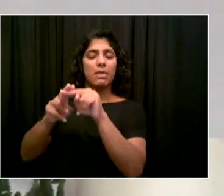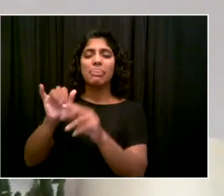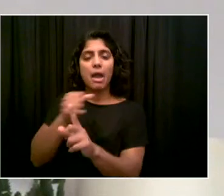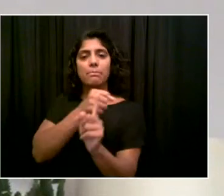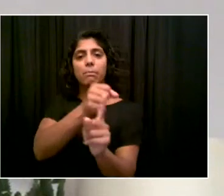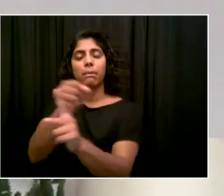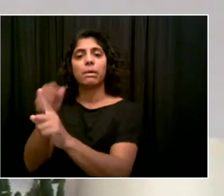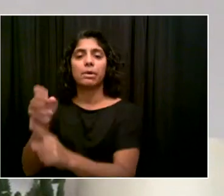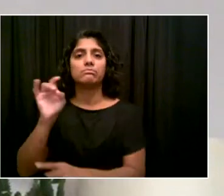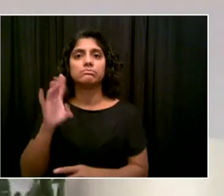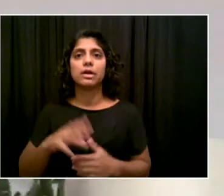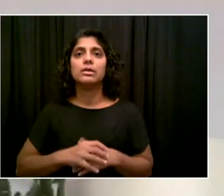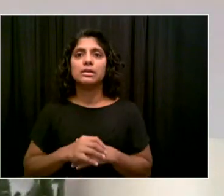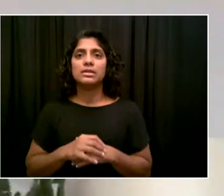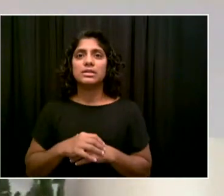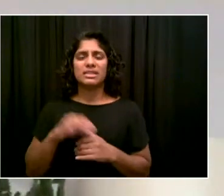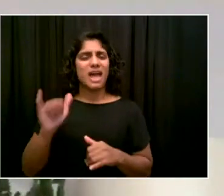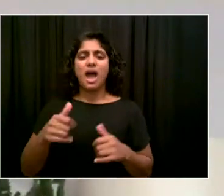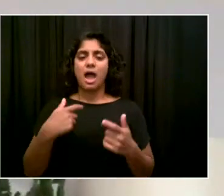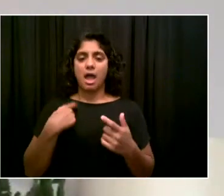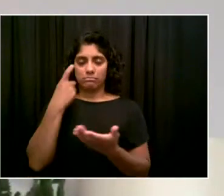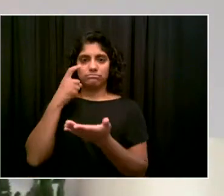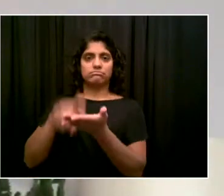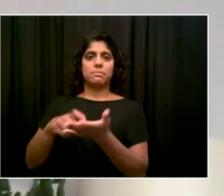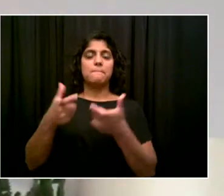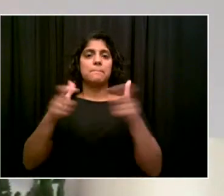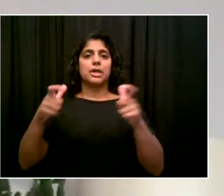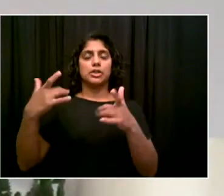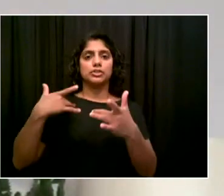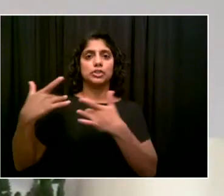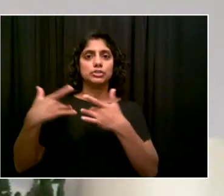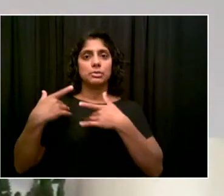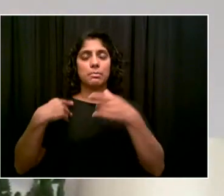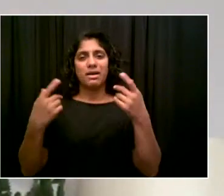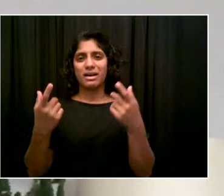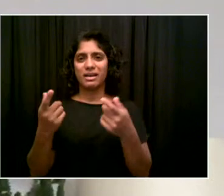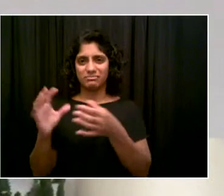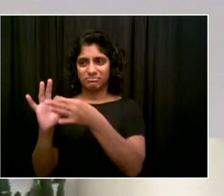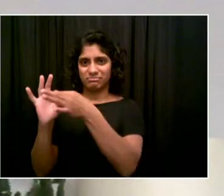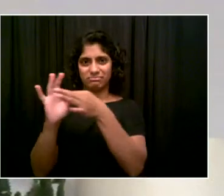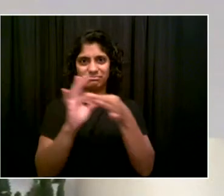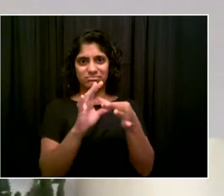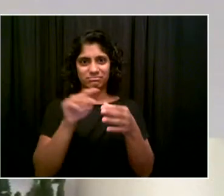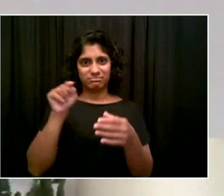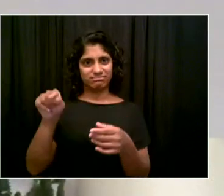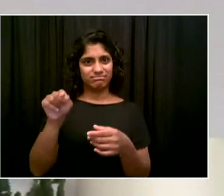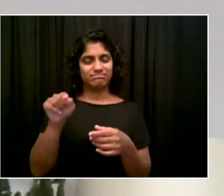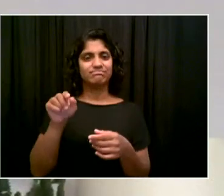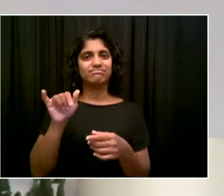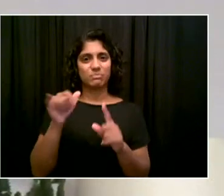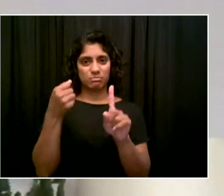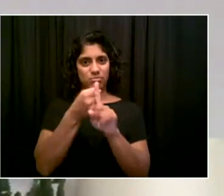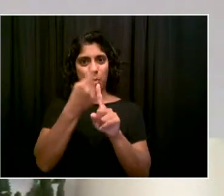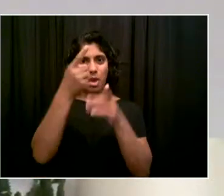TRANSPORTATION IS DECREPIT. WE NEED